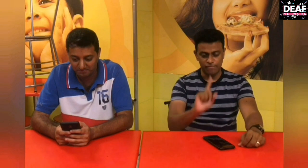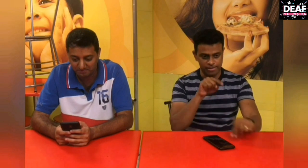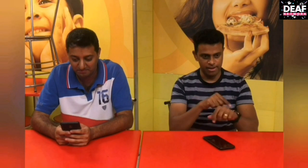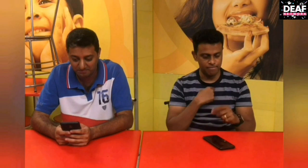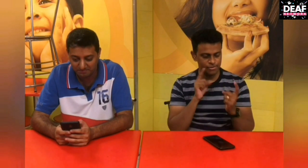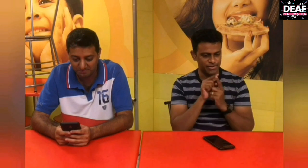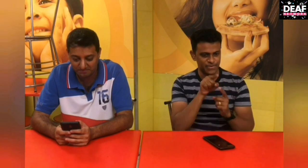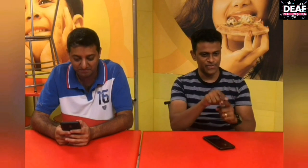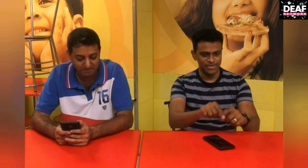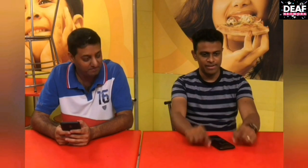first time to see you